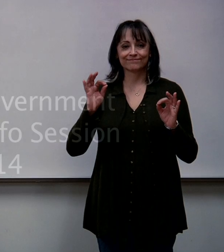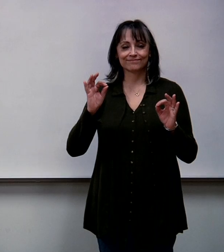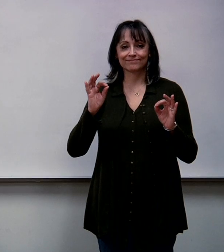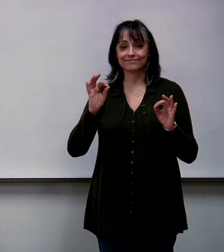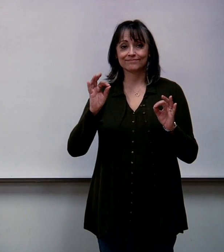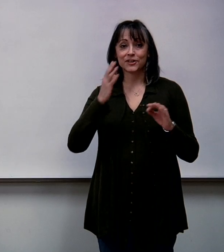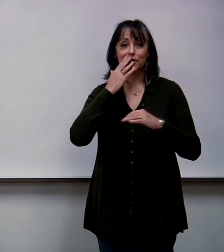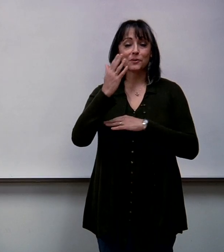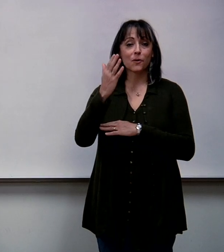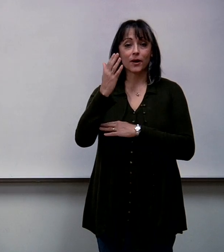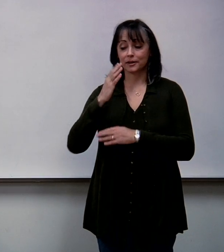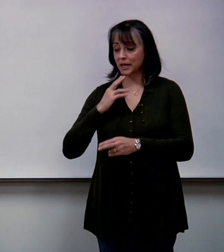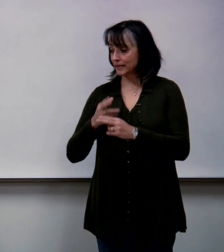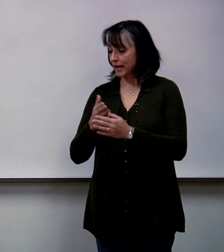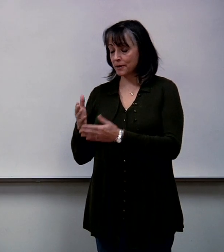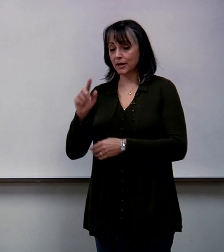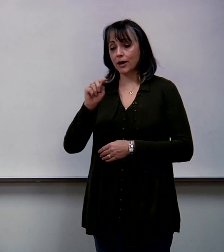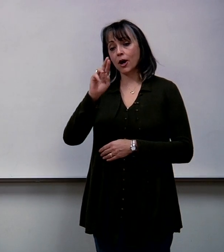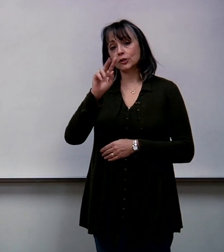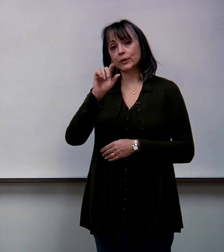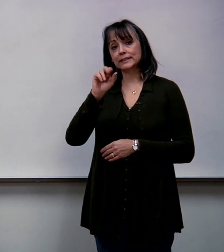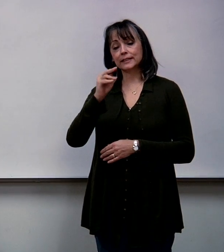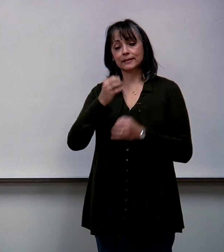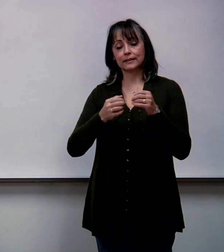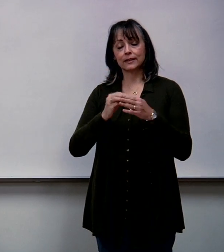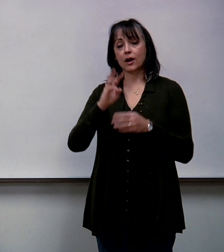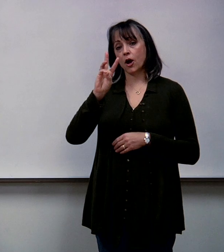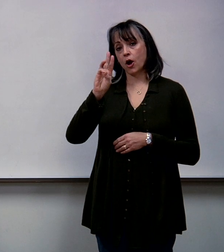Good morning! My name is Tristan Wright and I am the Director of Student Relations for